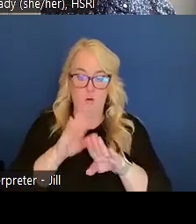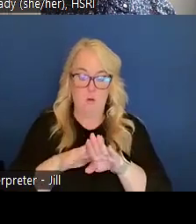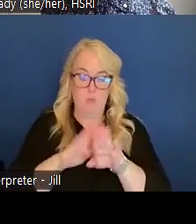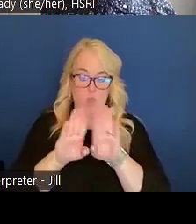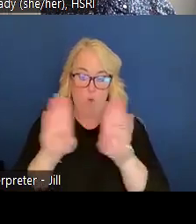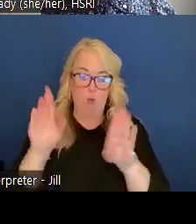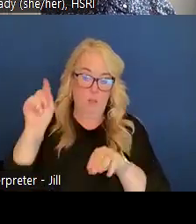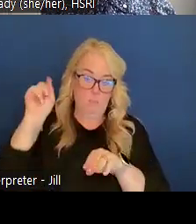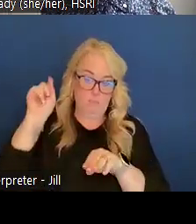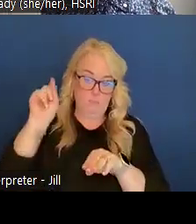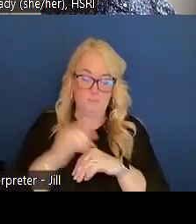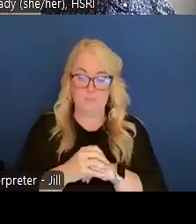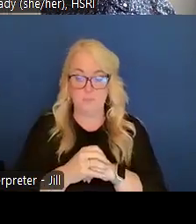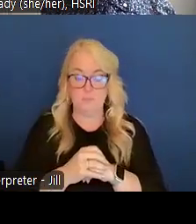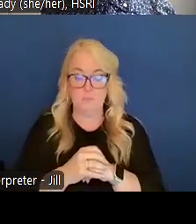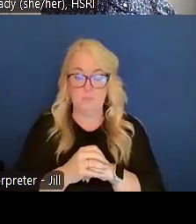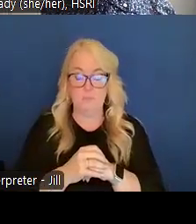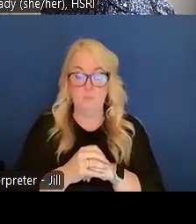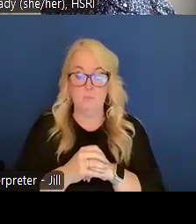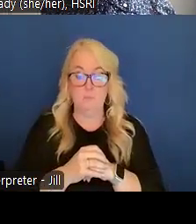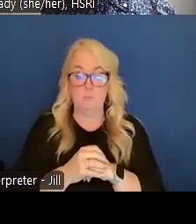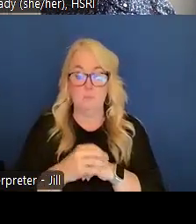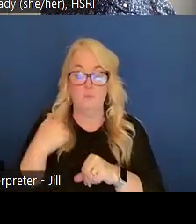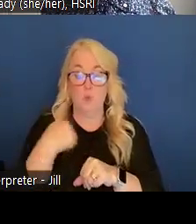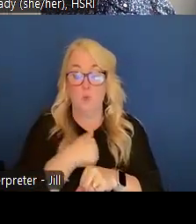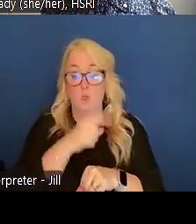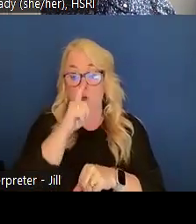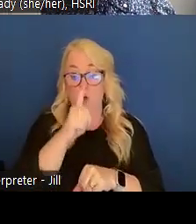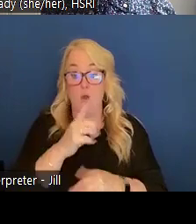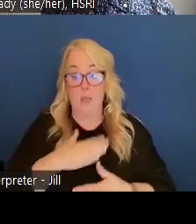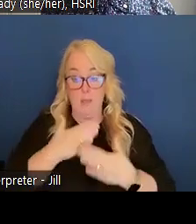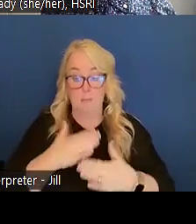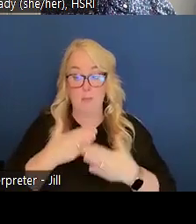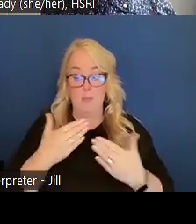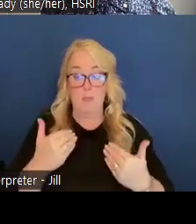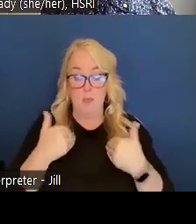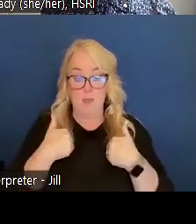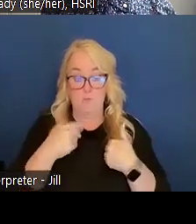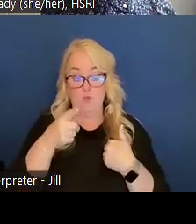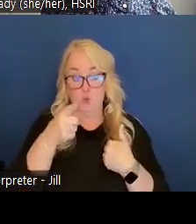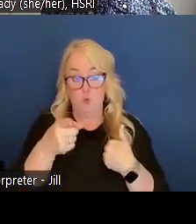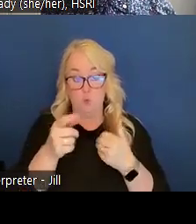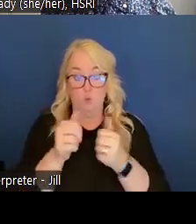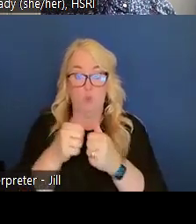behind me. We are very pleased to have you with us. This